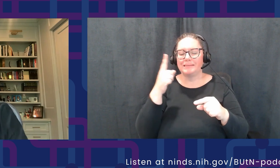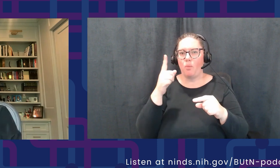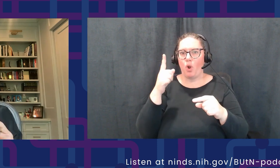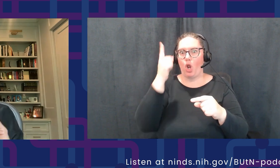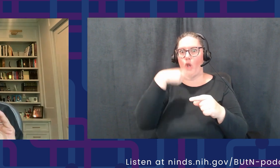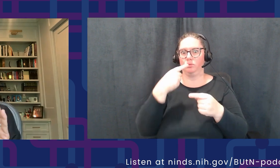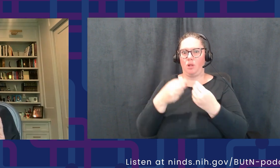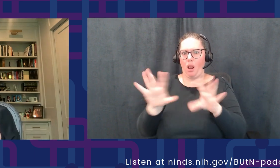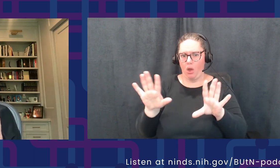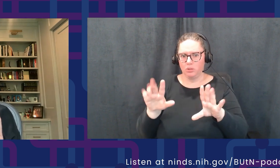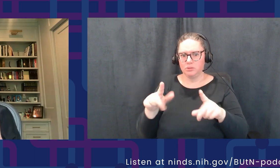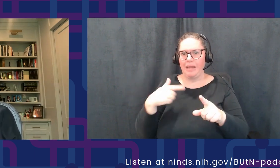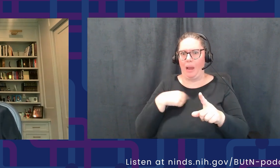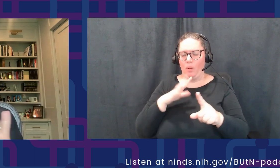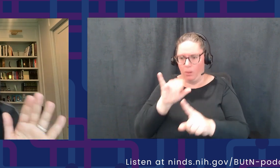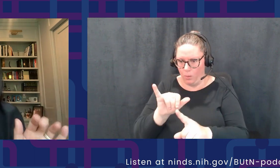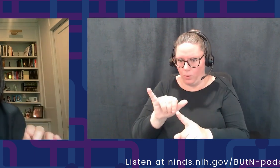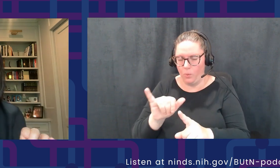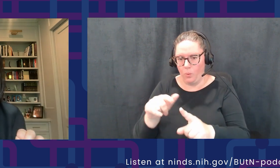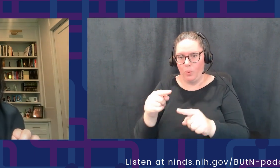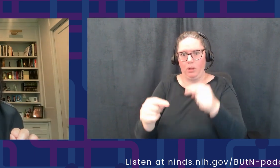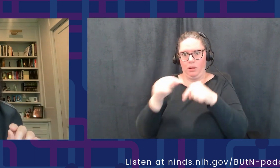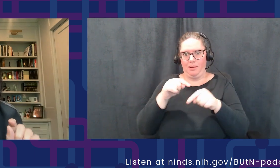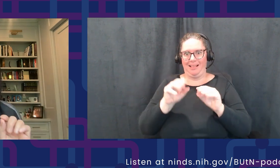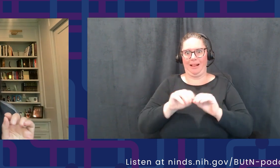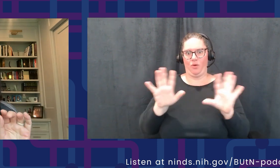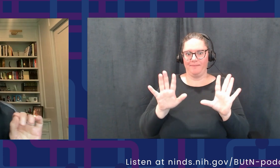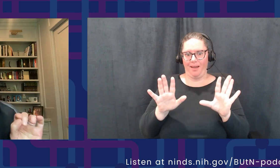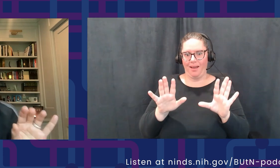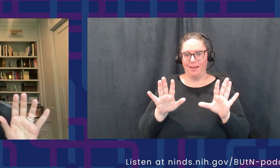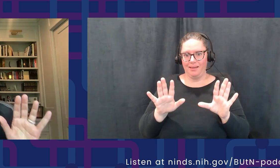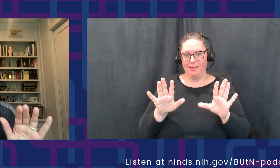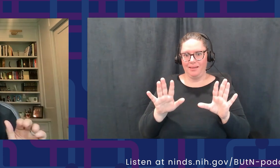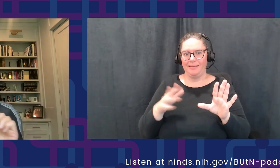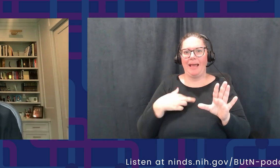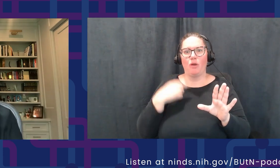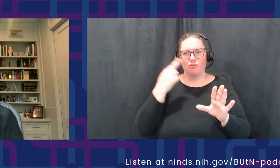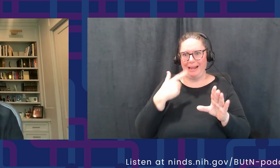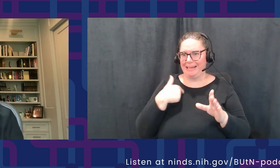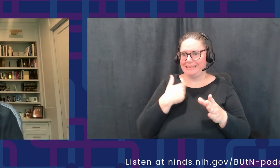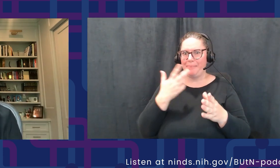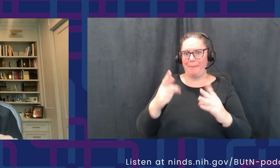immediately make sure I clarify something. I realize I must have said something that's not accessible.